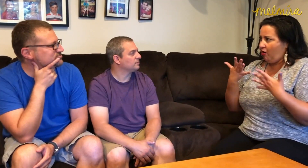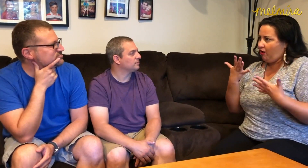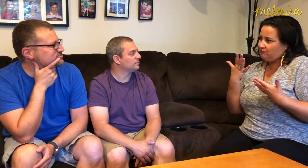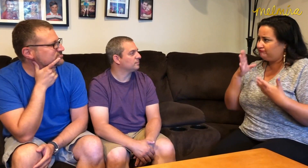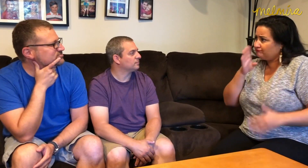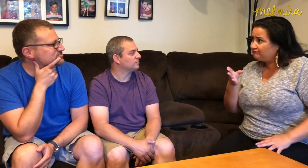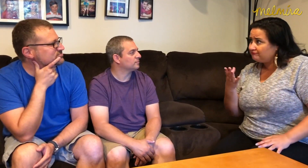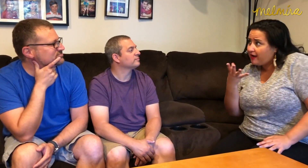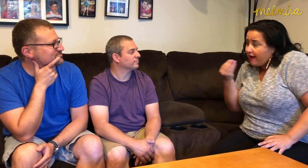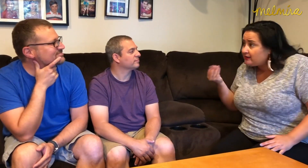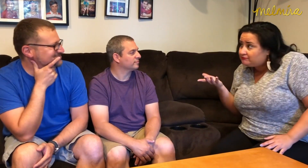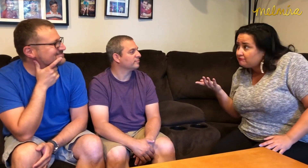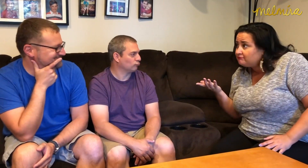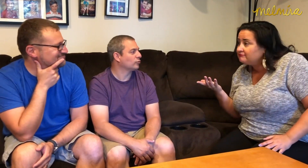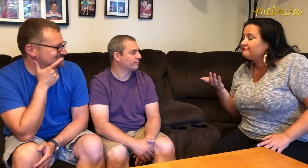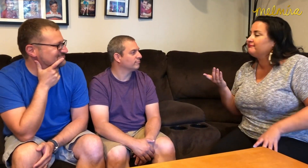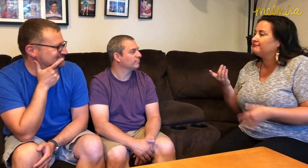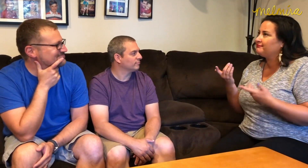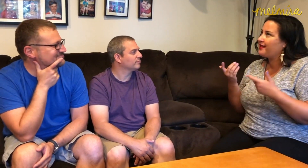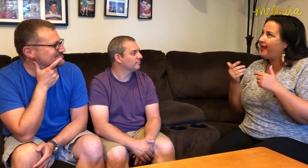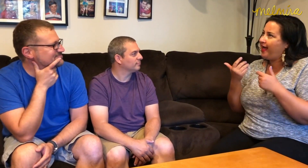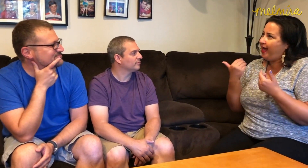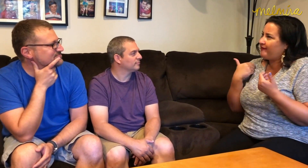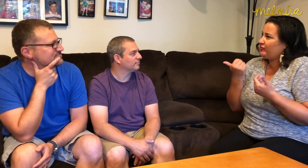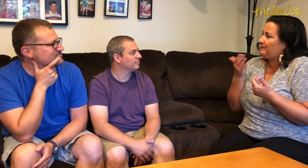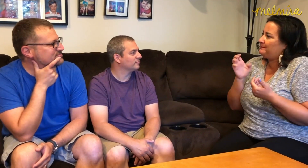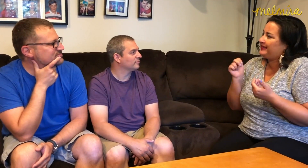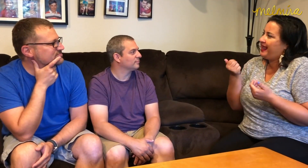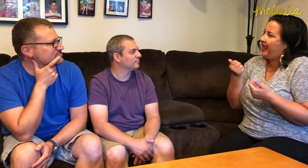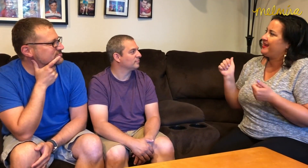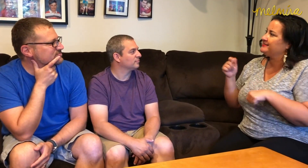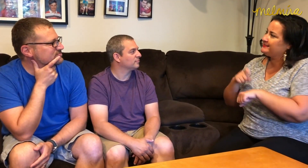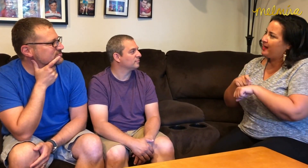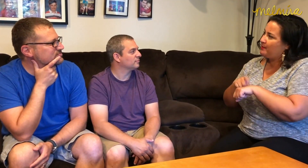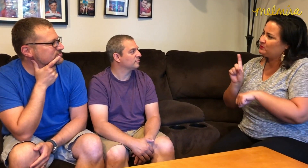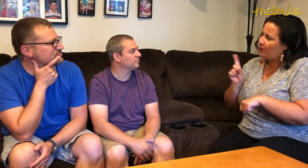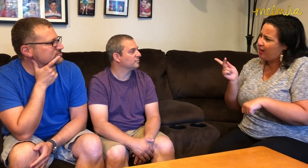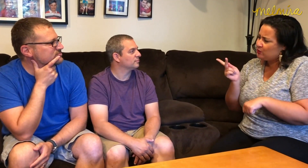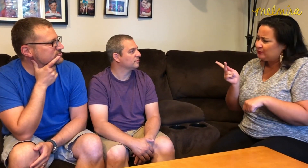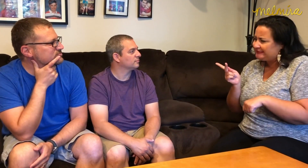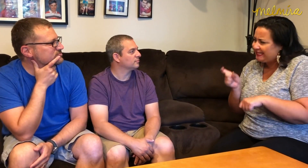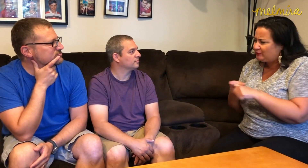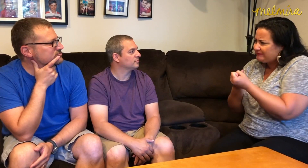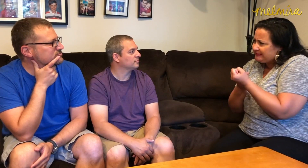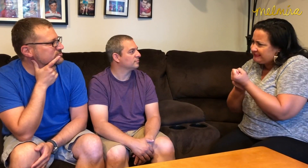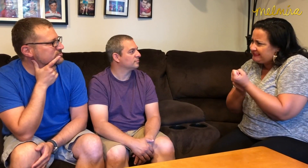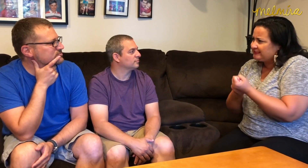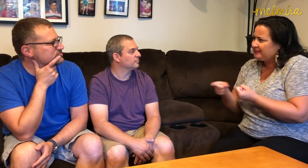has already been upfront- "And?" Have there been any time where you needed to support